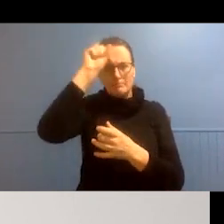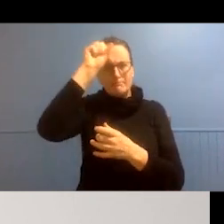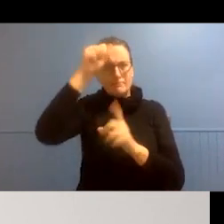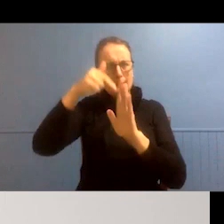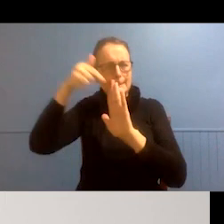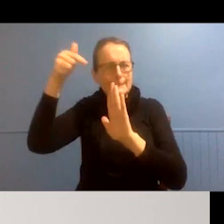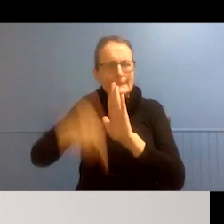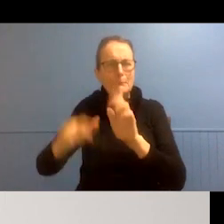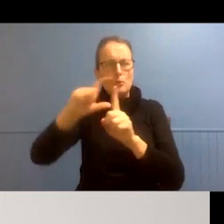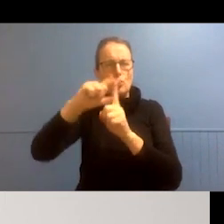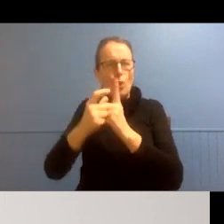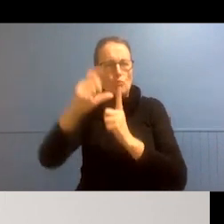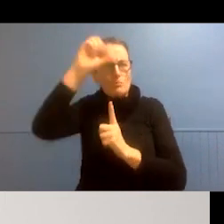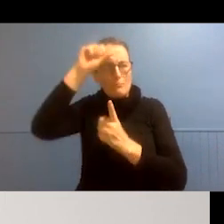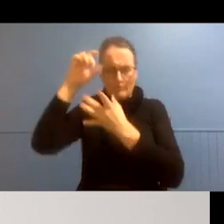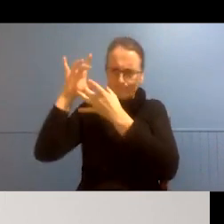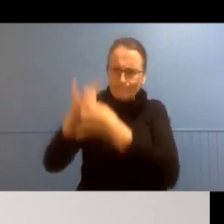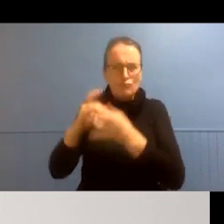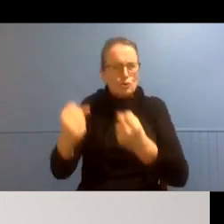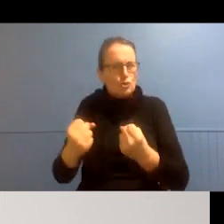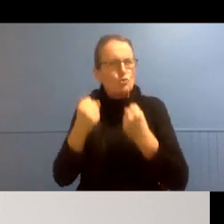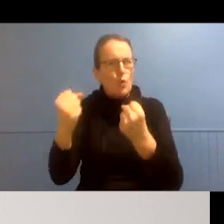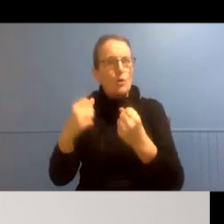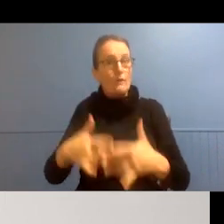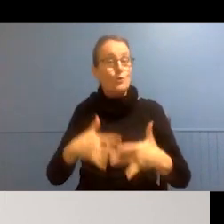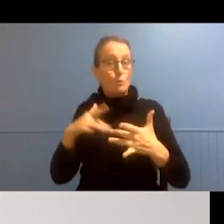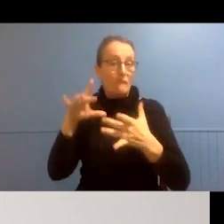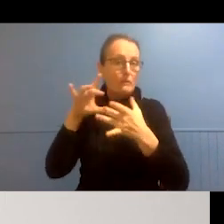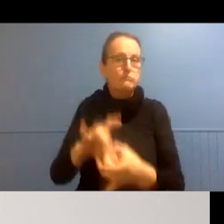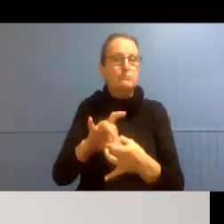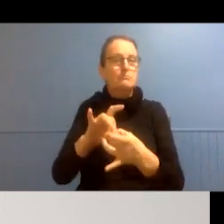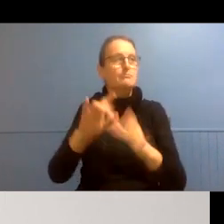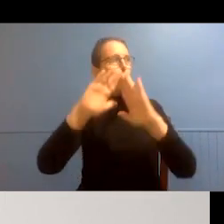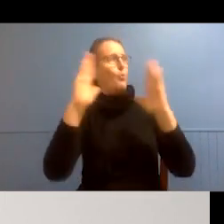belonging in the world is. Because it is based on the strength of